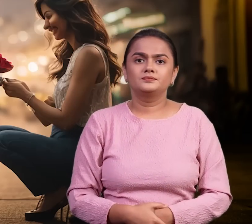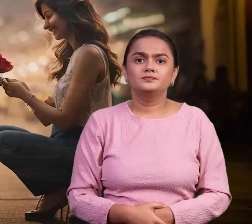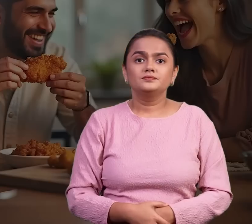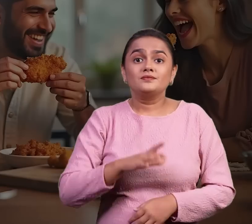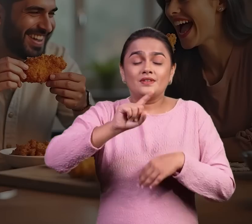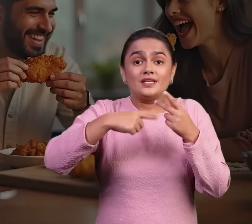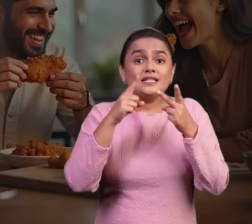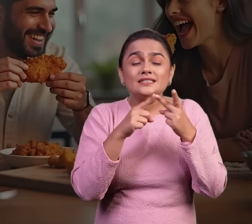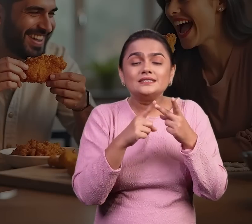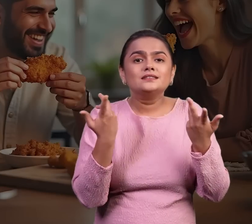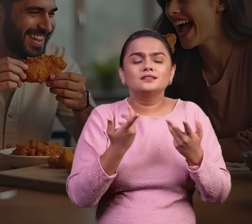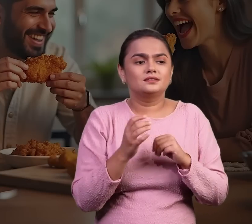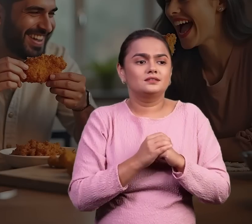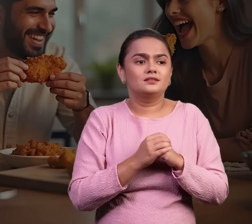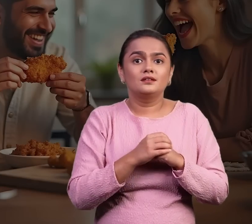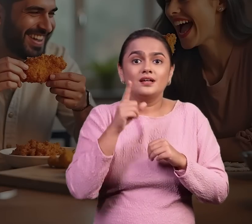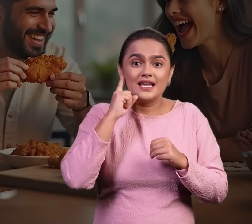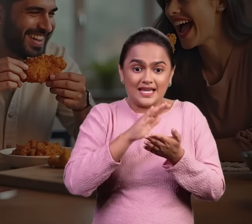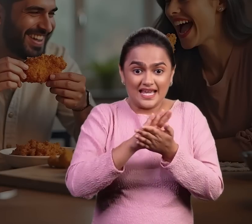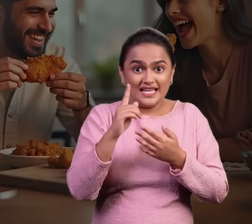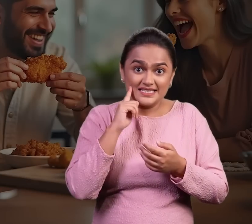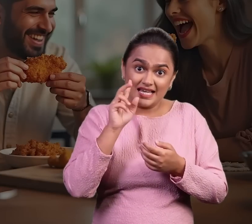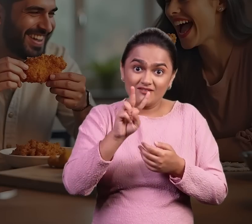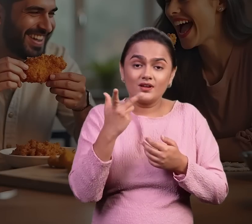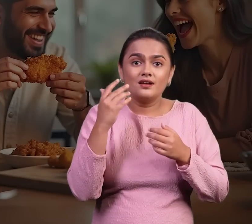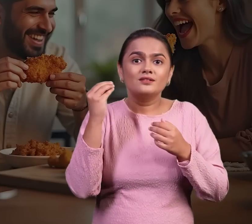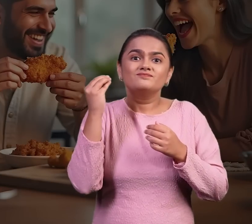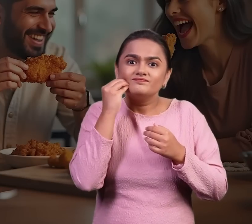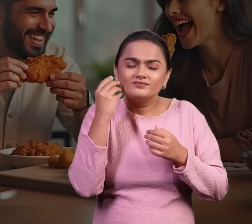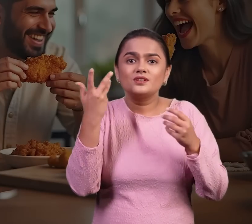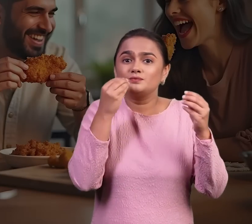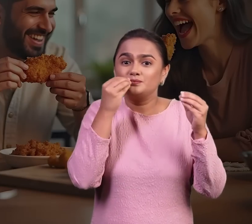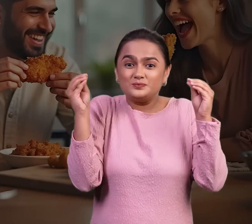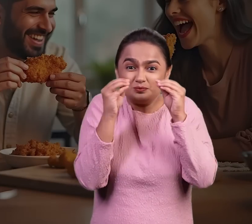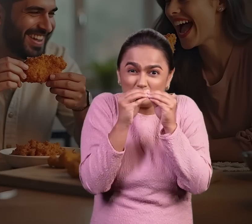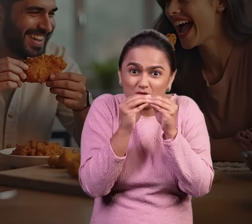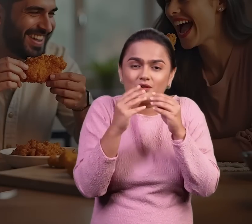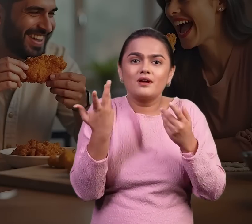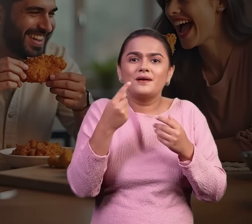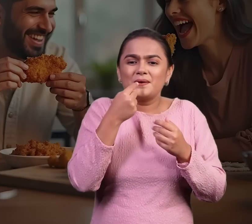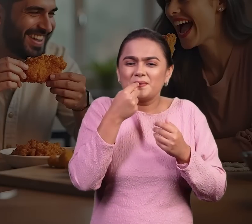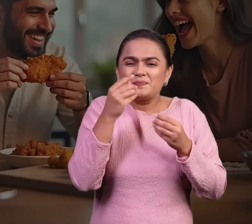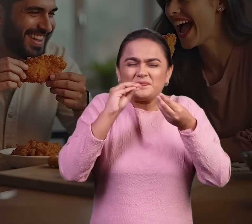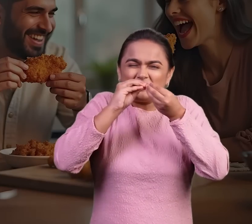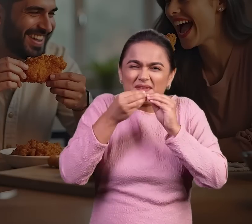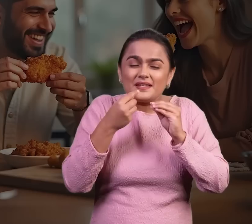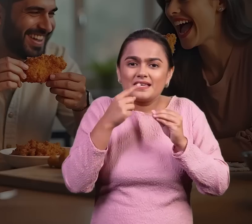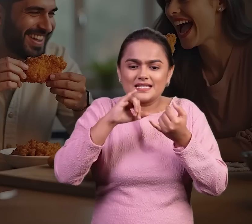The second misconception is HIV spreads through kissing or saliva.